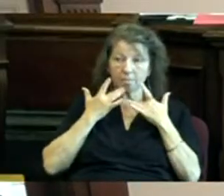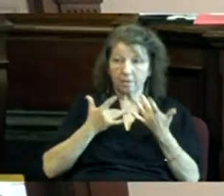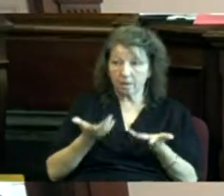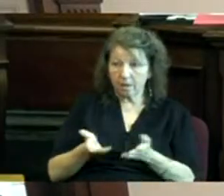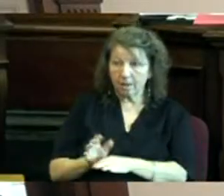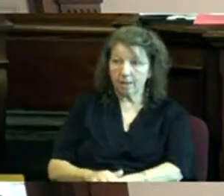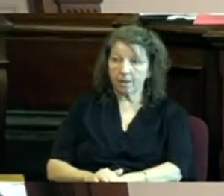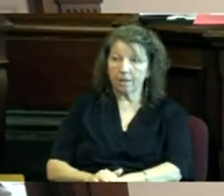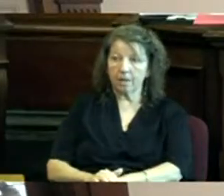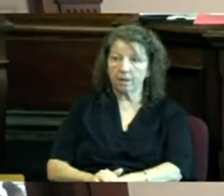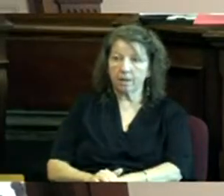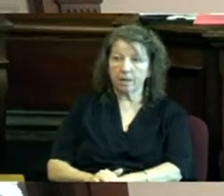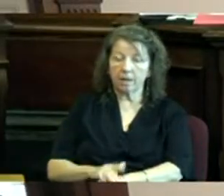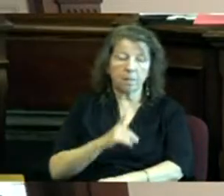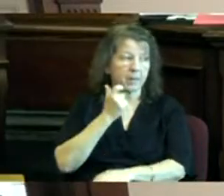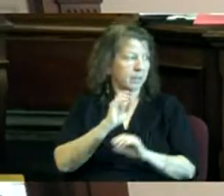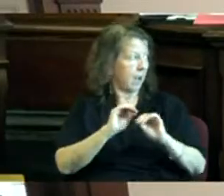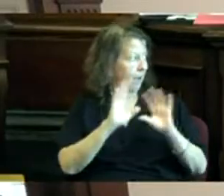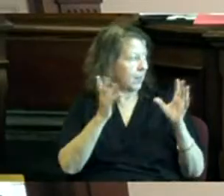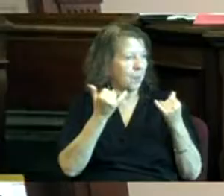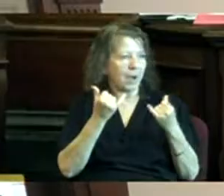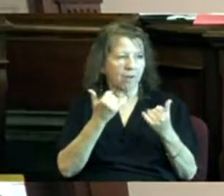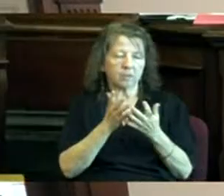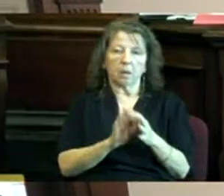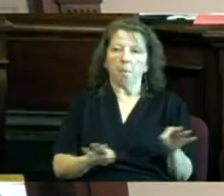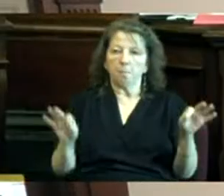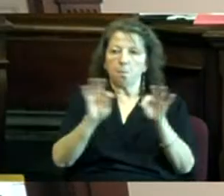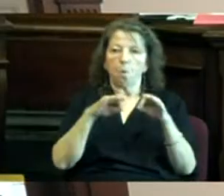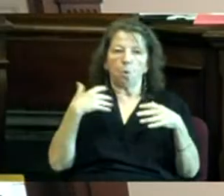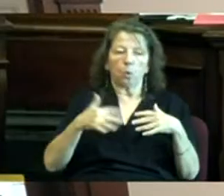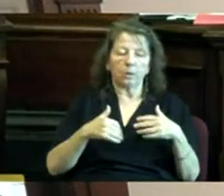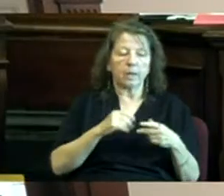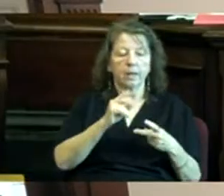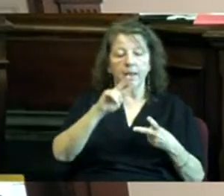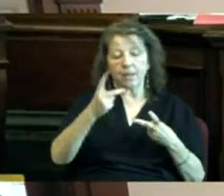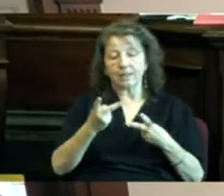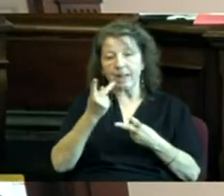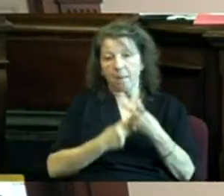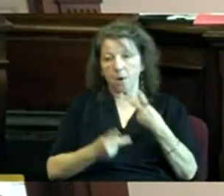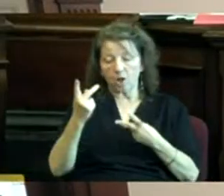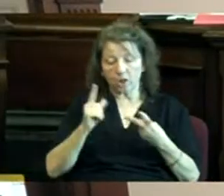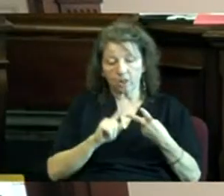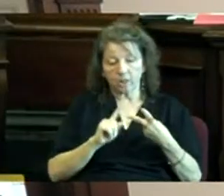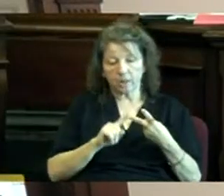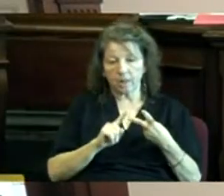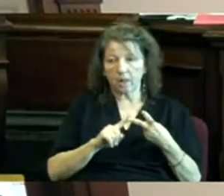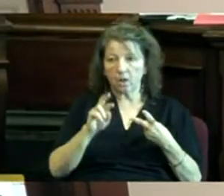address food insecurity, which, you know, with the ending of Snap and everything at the